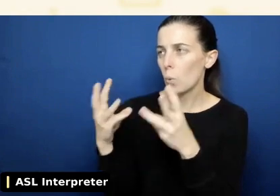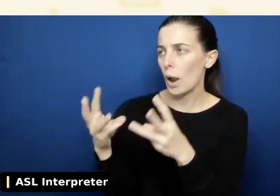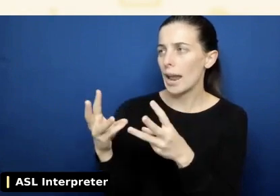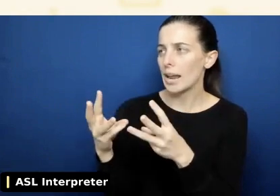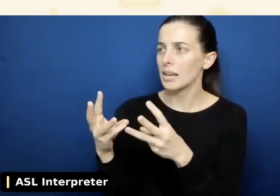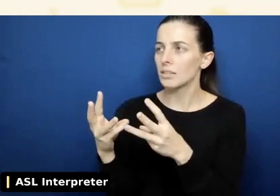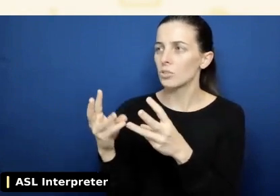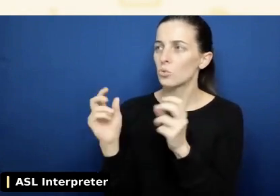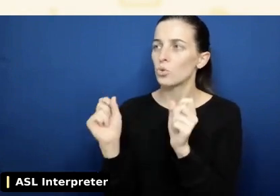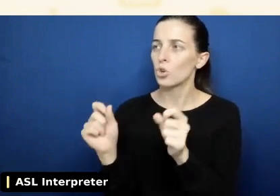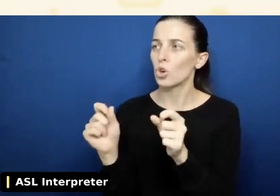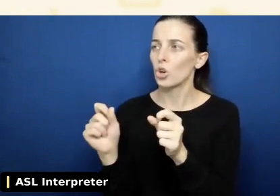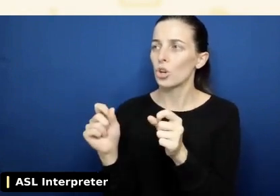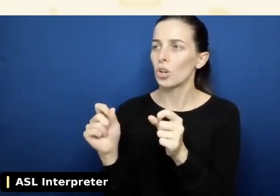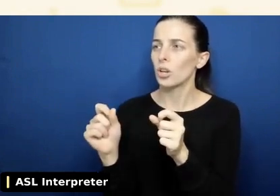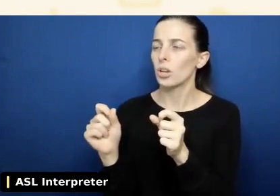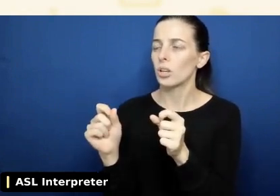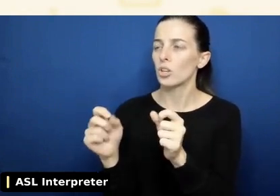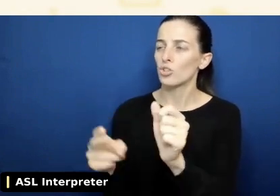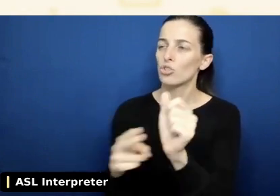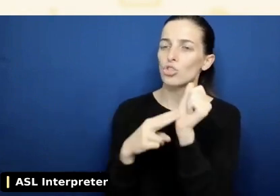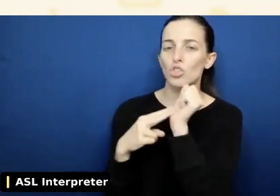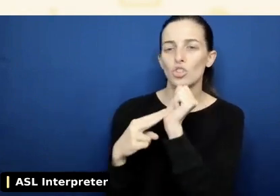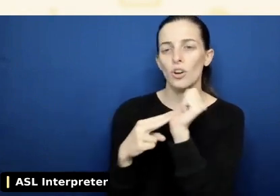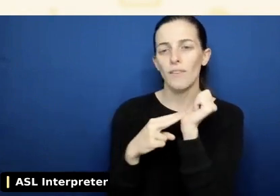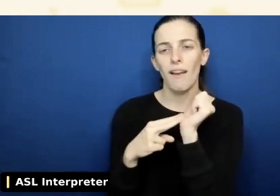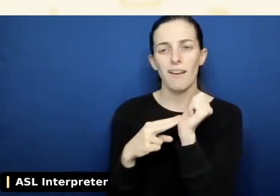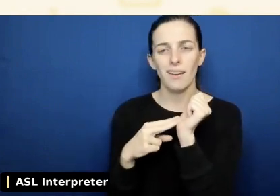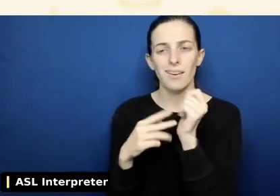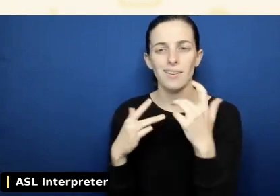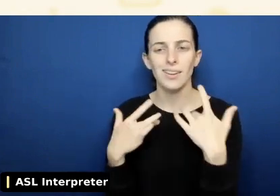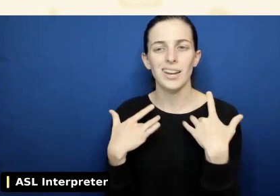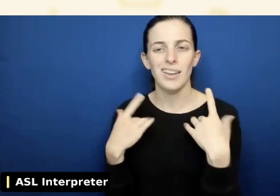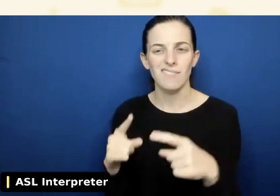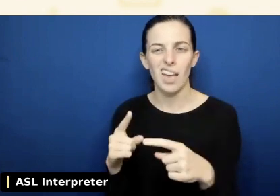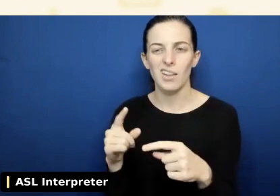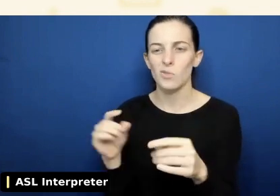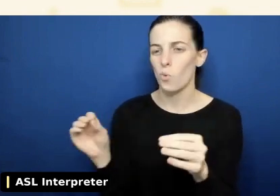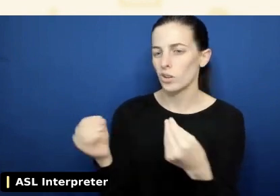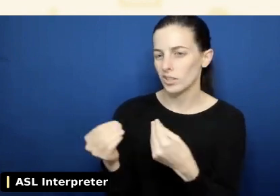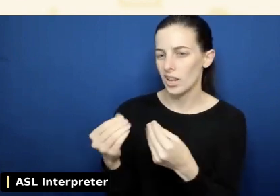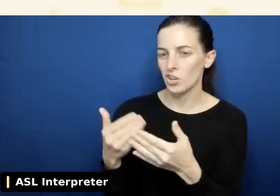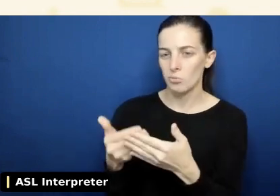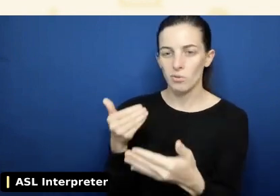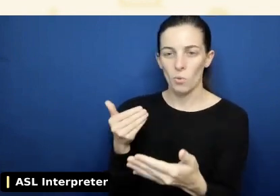and pre-event organization about kinds of disabilities.